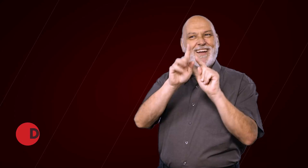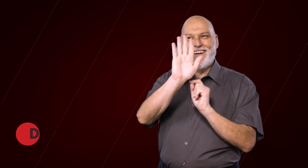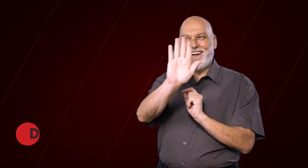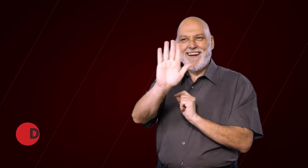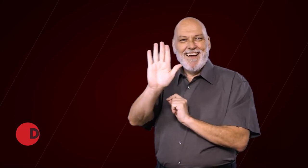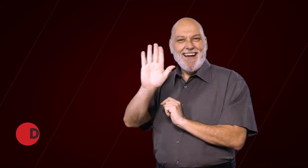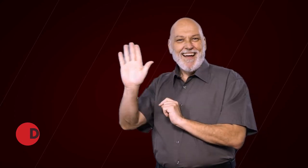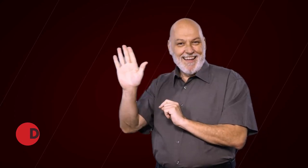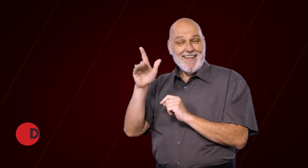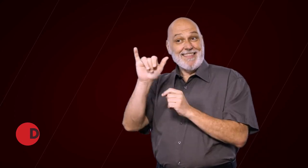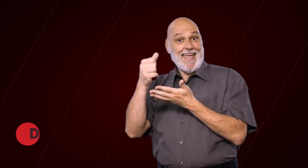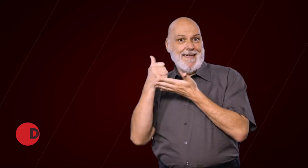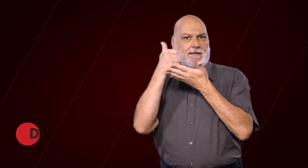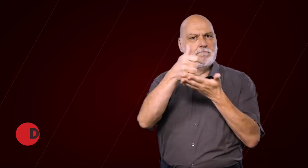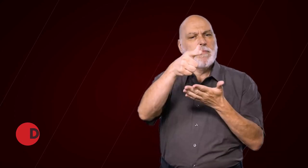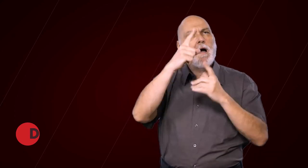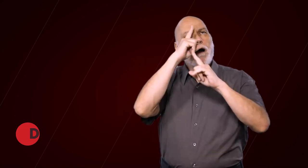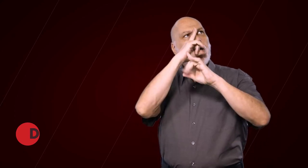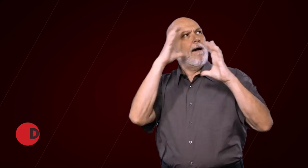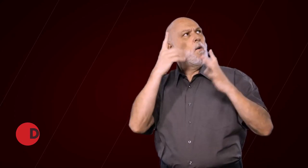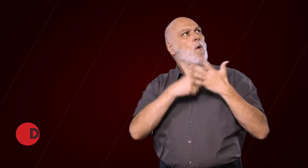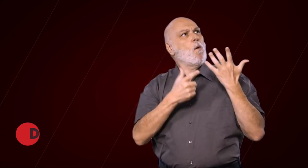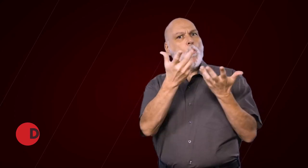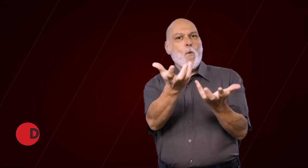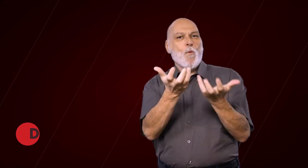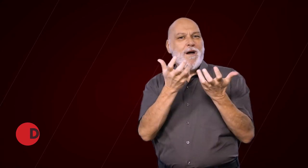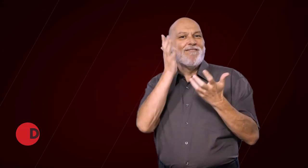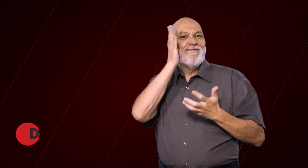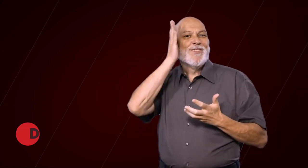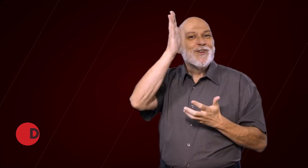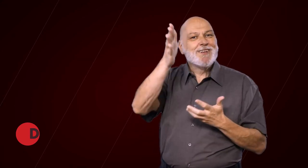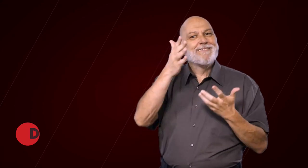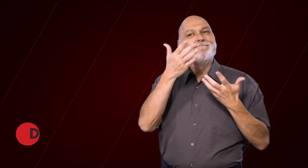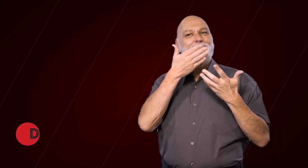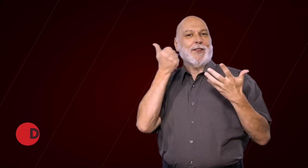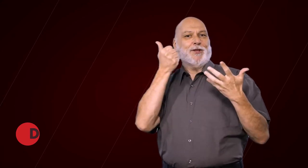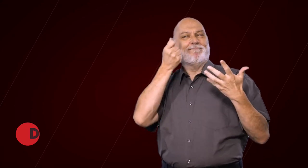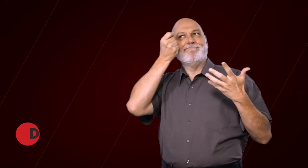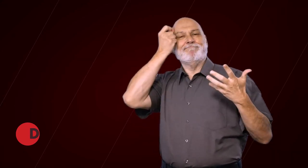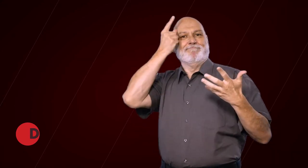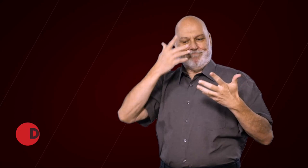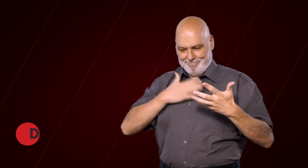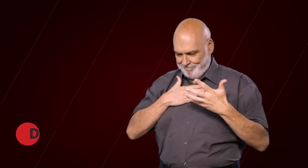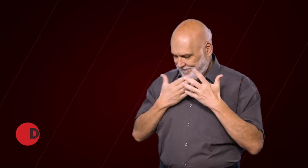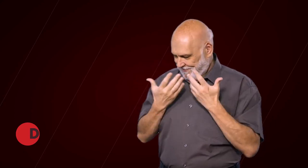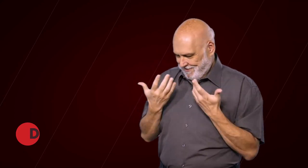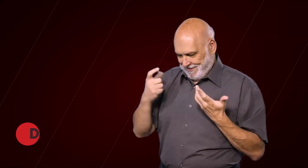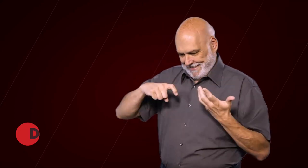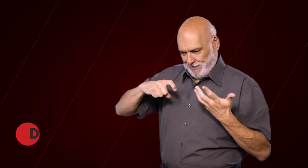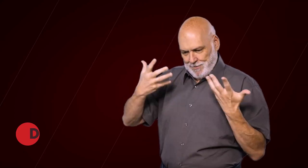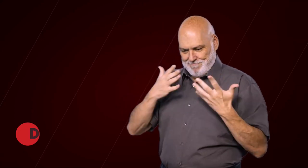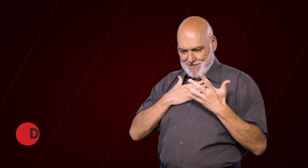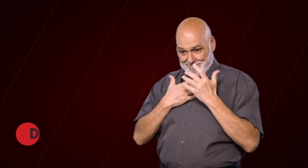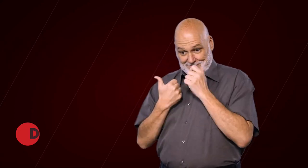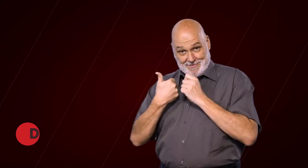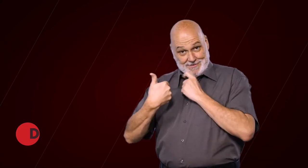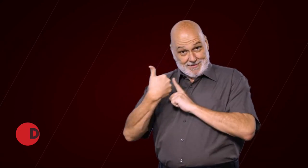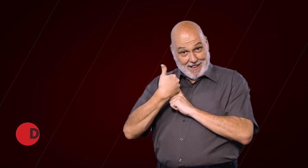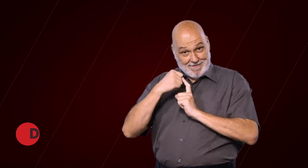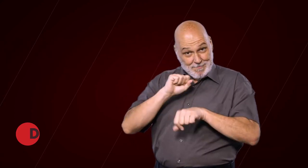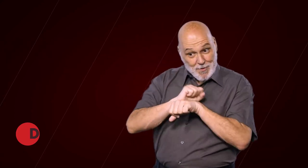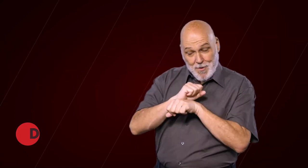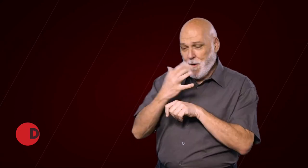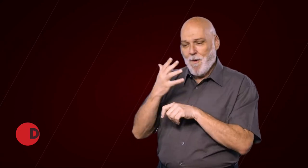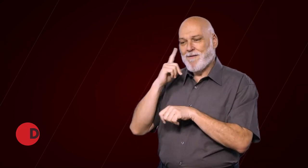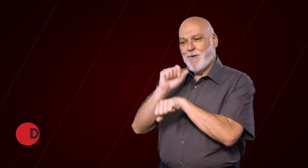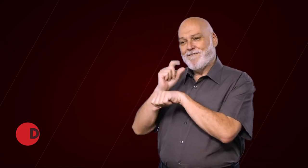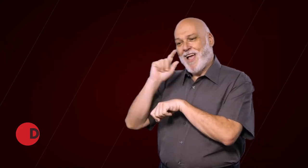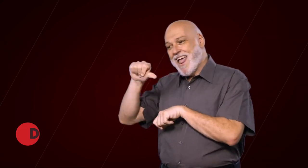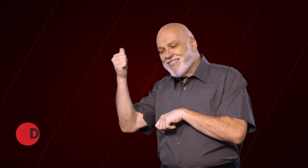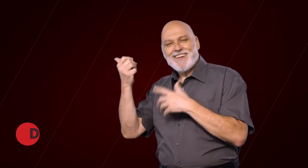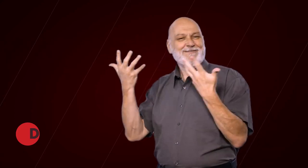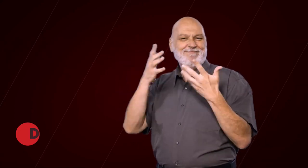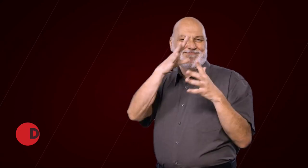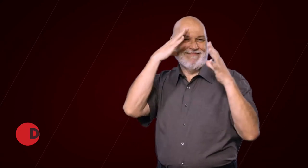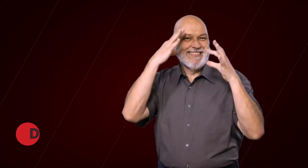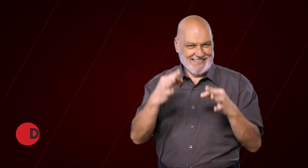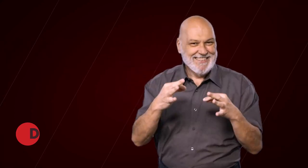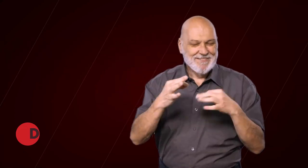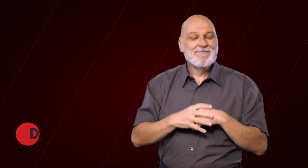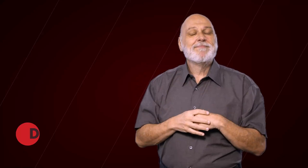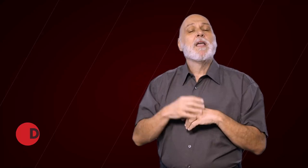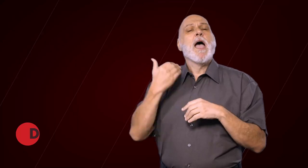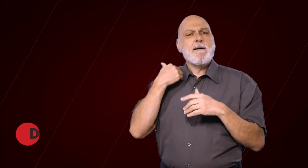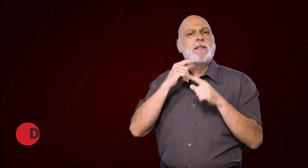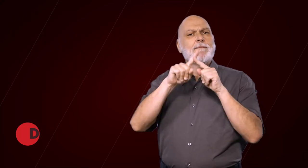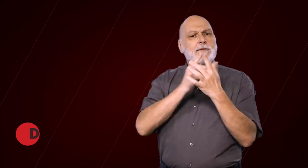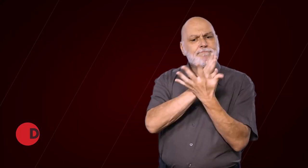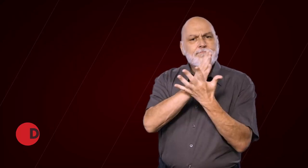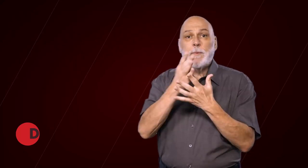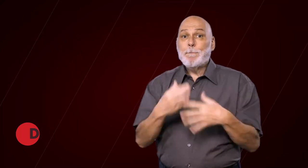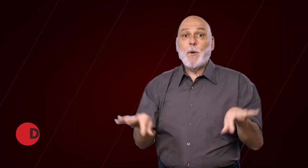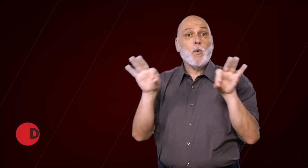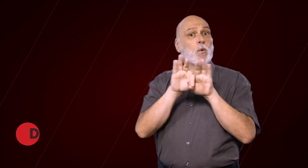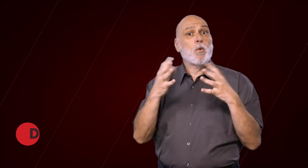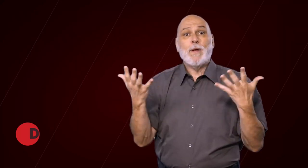different ways helps you get a better understanding of what fits you best -